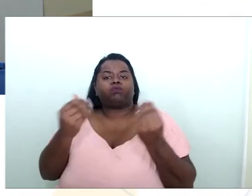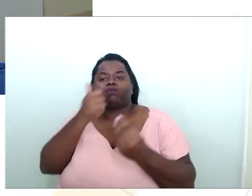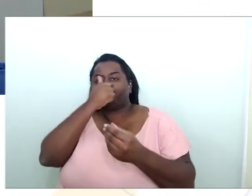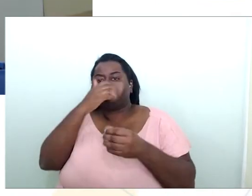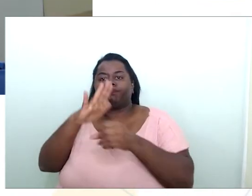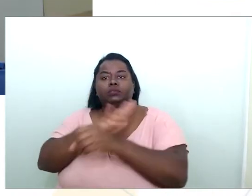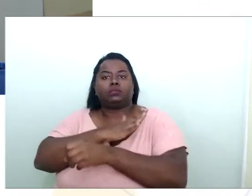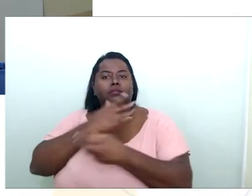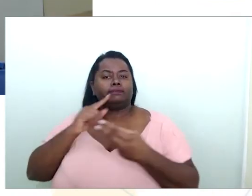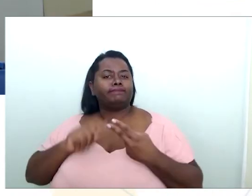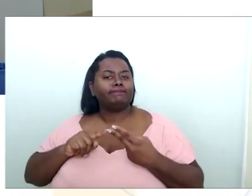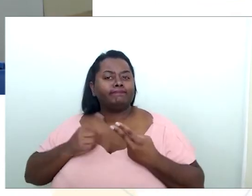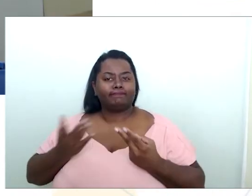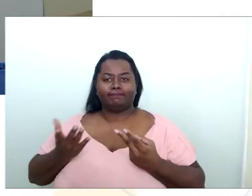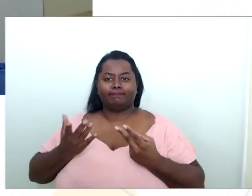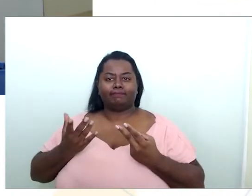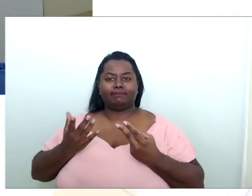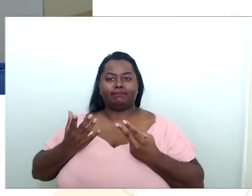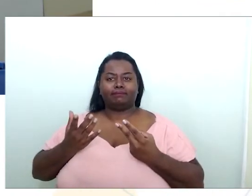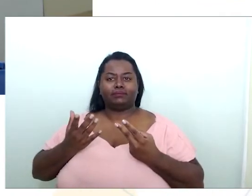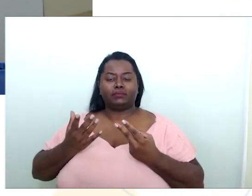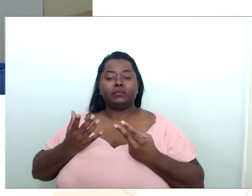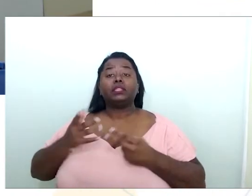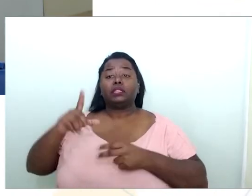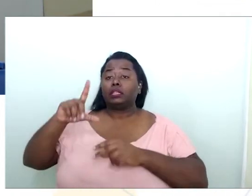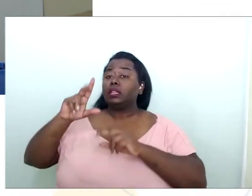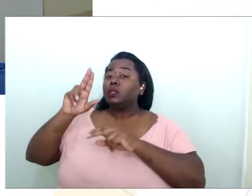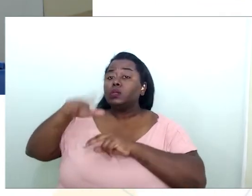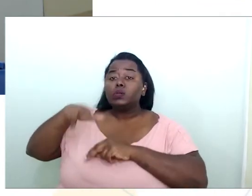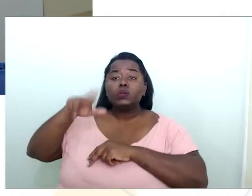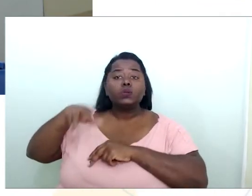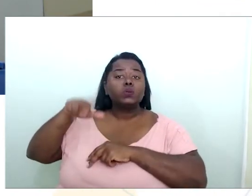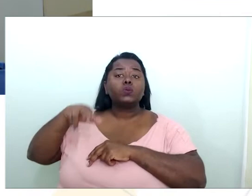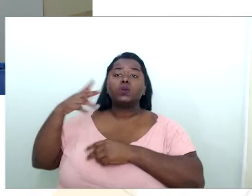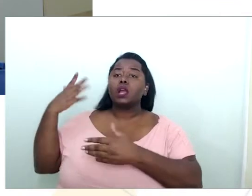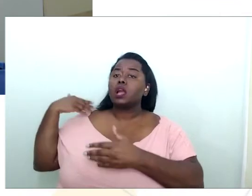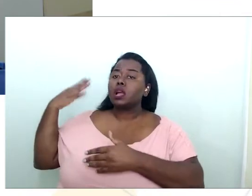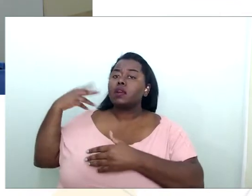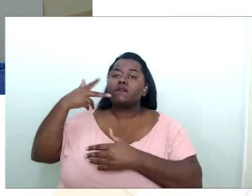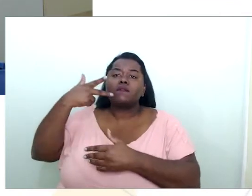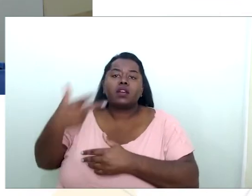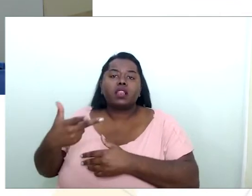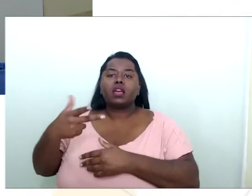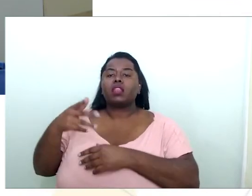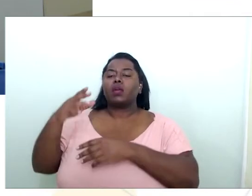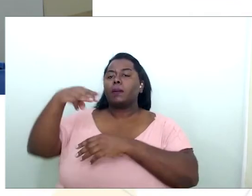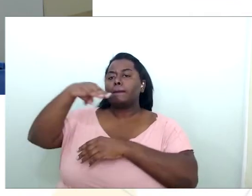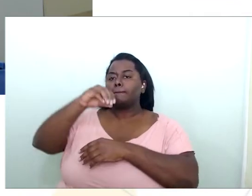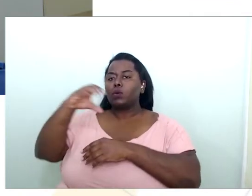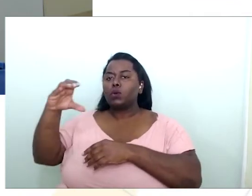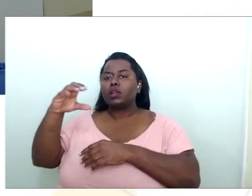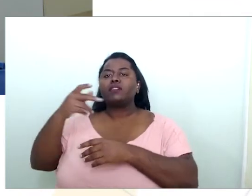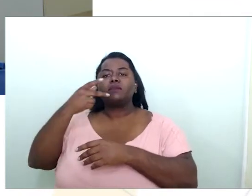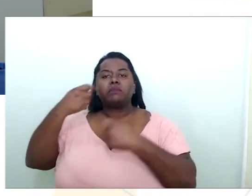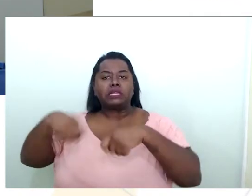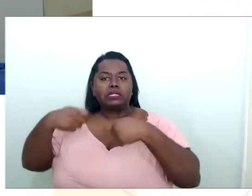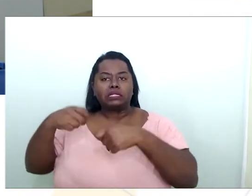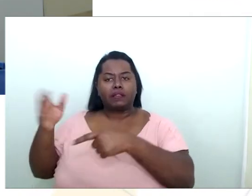enough Siemens and Downes never said that you know MOOCs were supposed to have video so where did that idea come from it was certainly not an